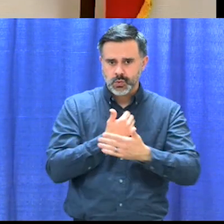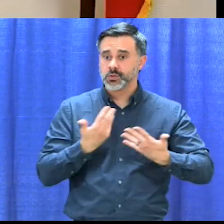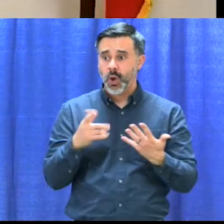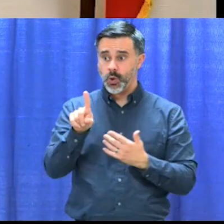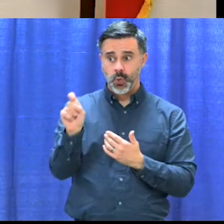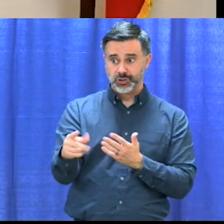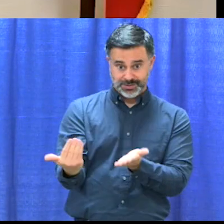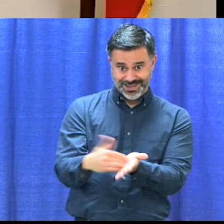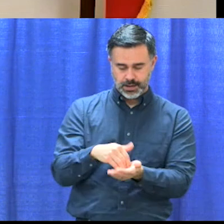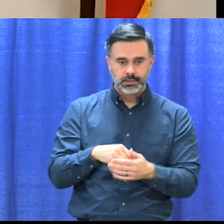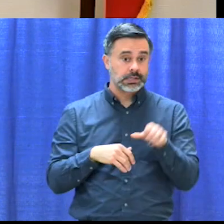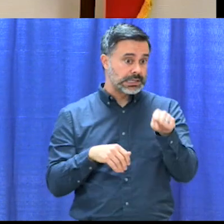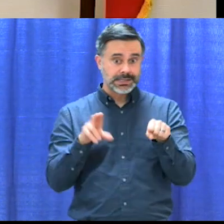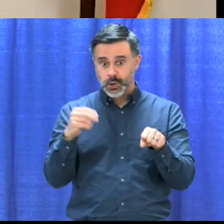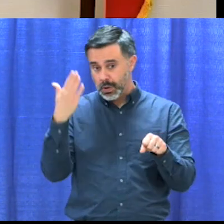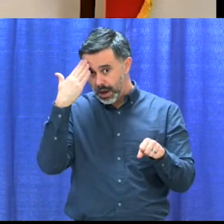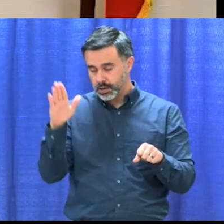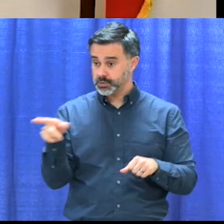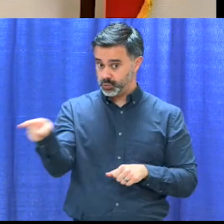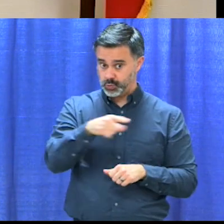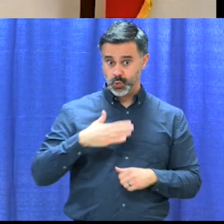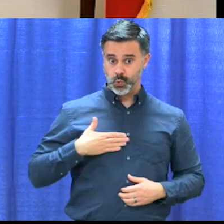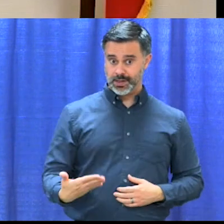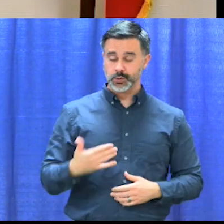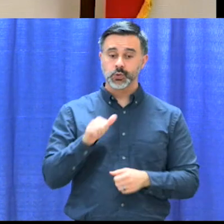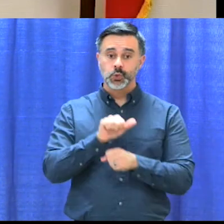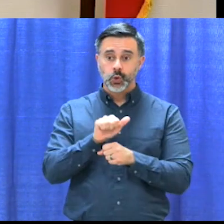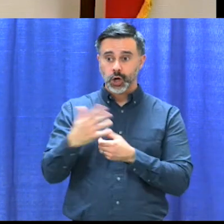again yes, no or I don't know are you willing to work with this task force?